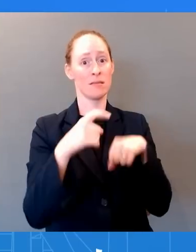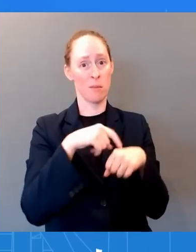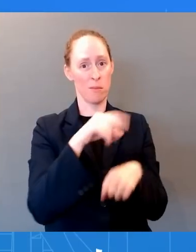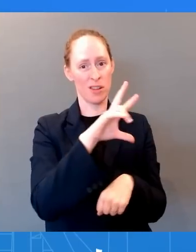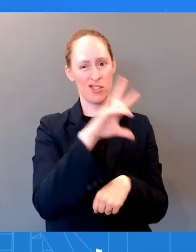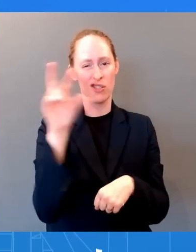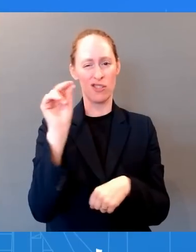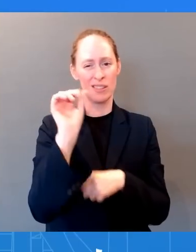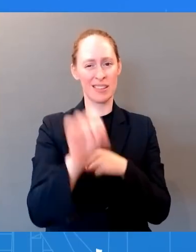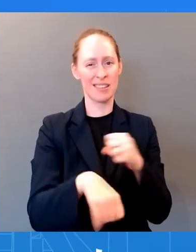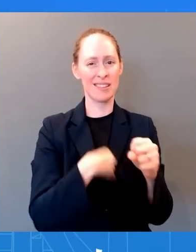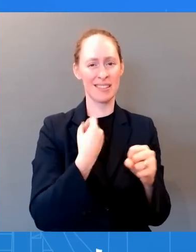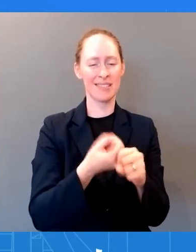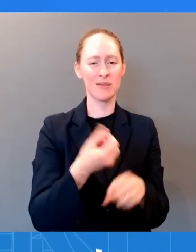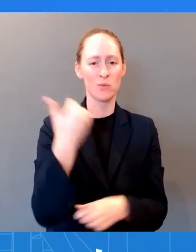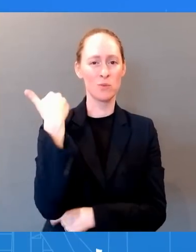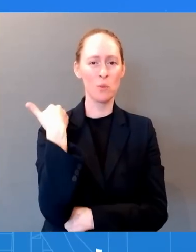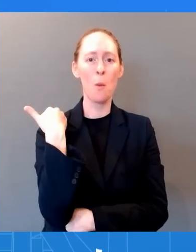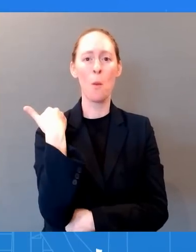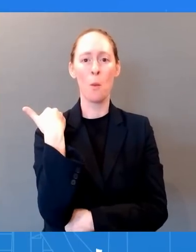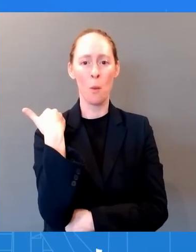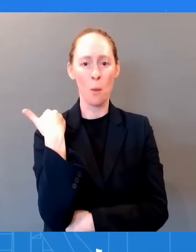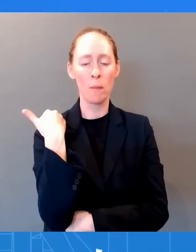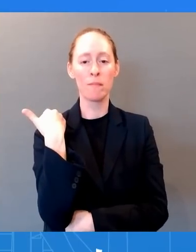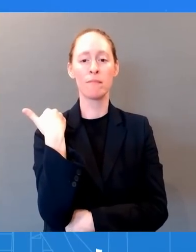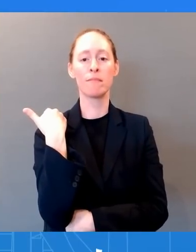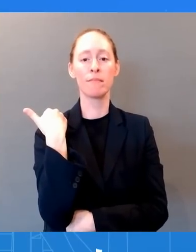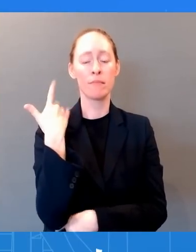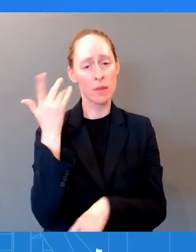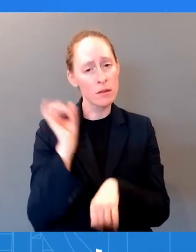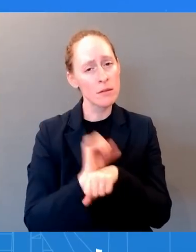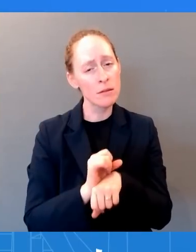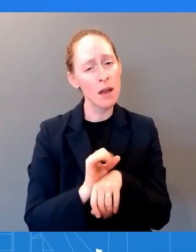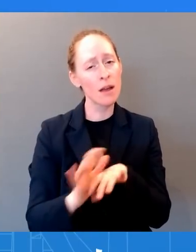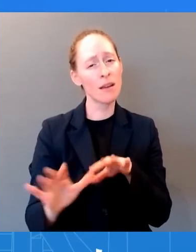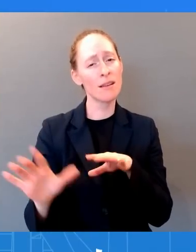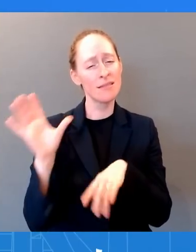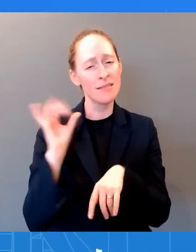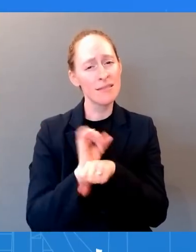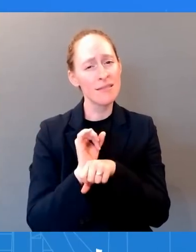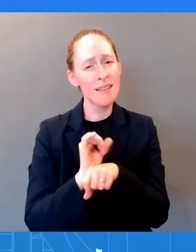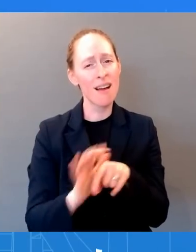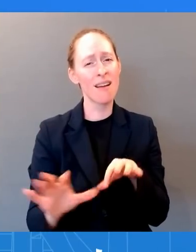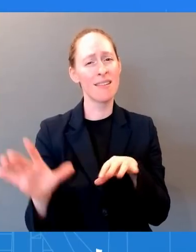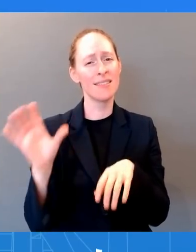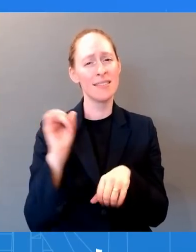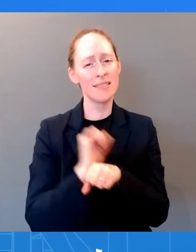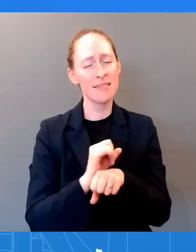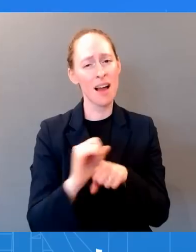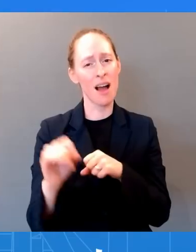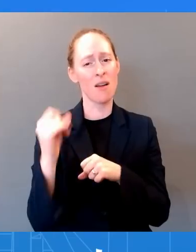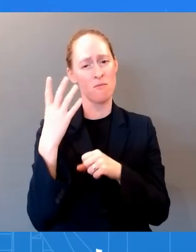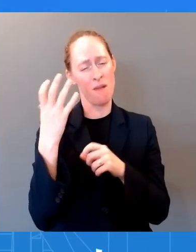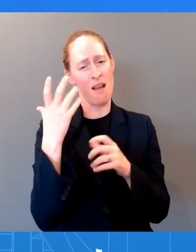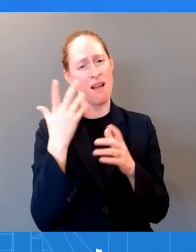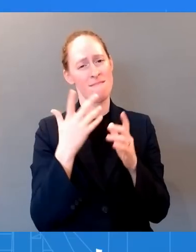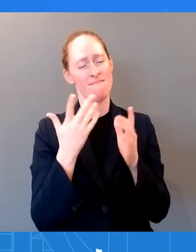10 years after he worked very hard to make sure that we had that piece of legislation -- we did see crime go up with assault weapons ban --